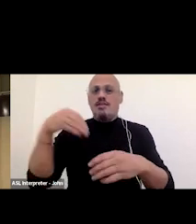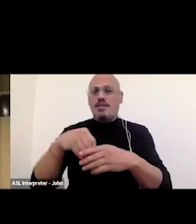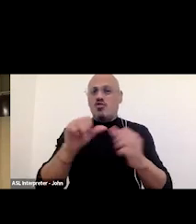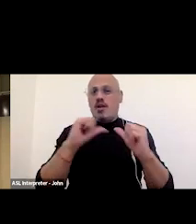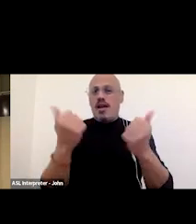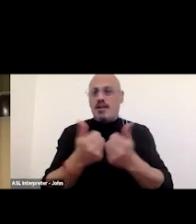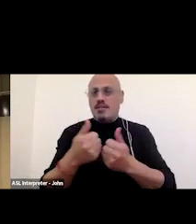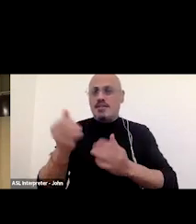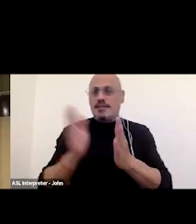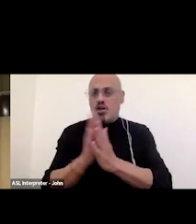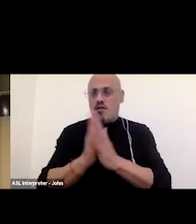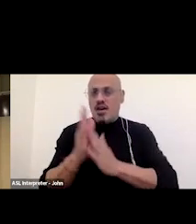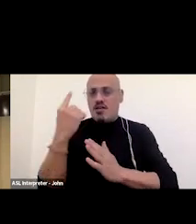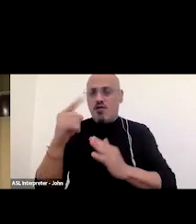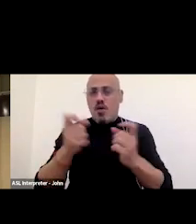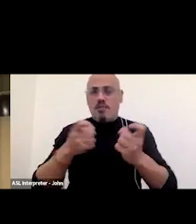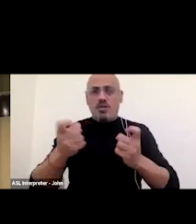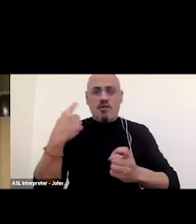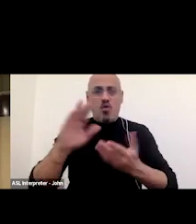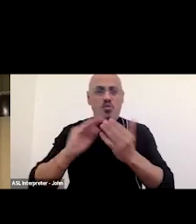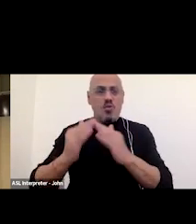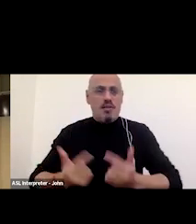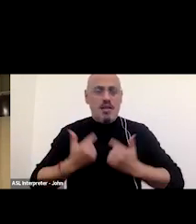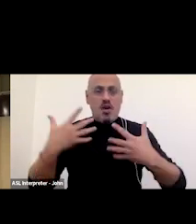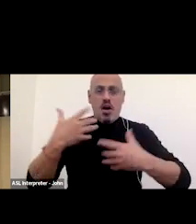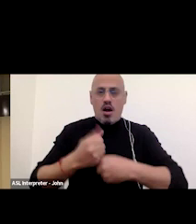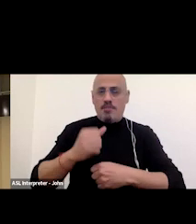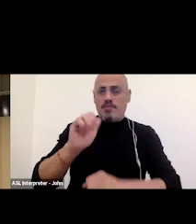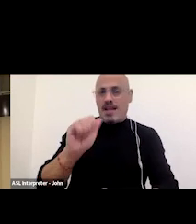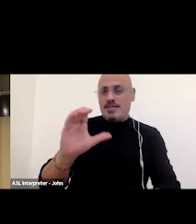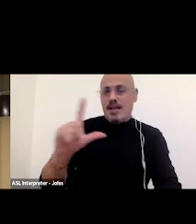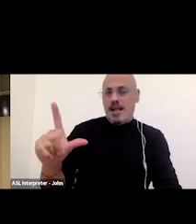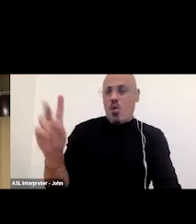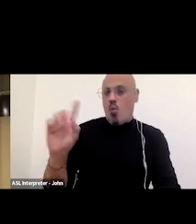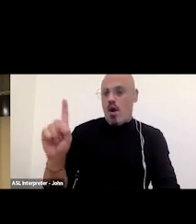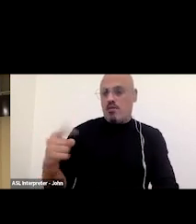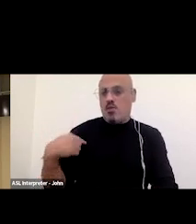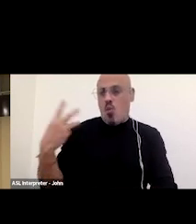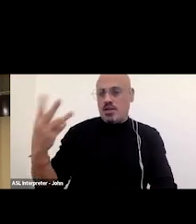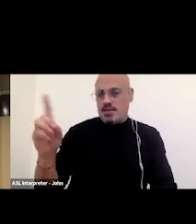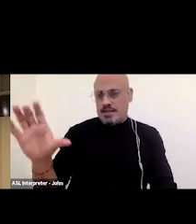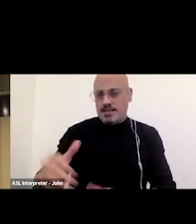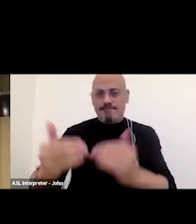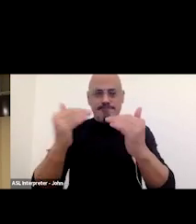at the Administration for Community Living, or ACL, out of Washington, DC. Then we'll hear from Kate Lang,